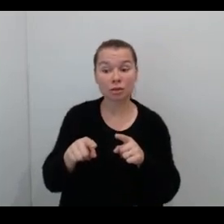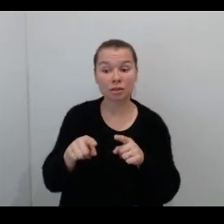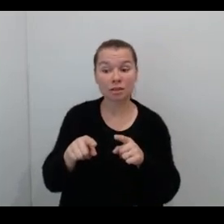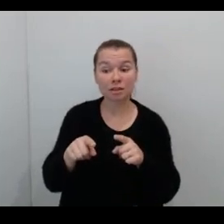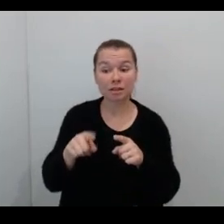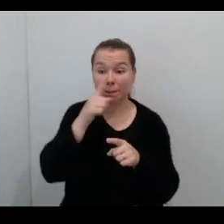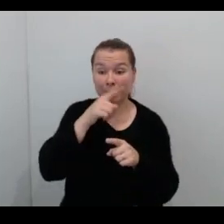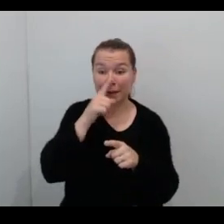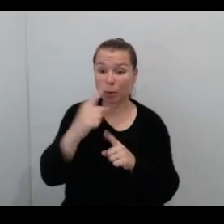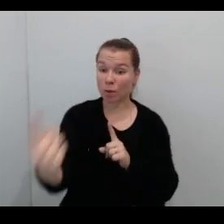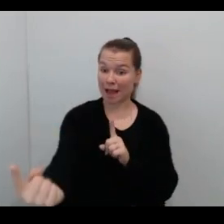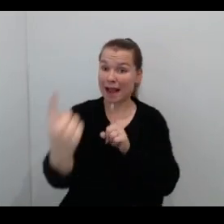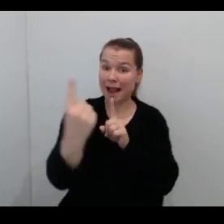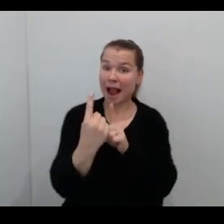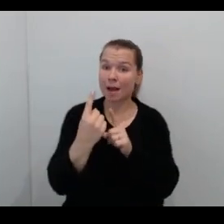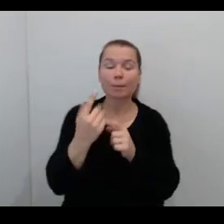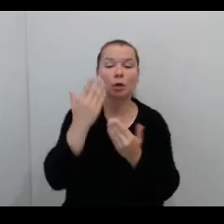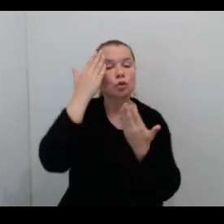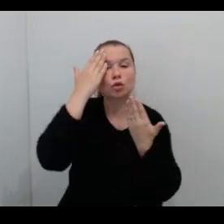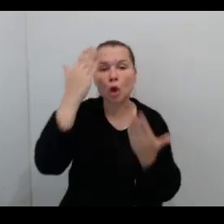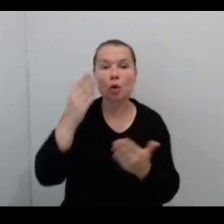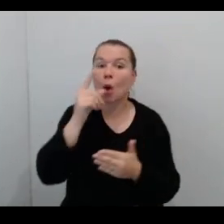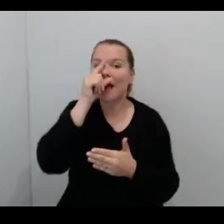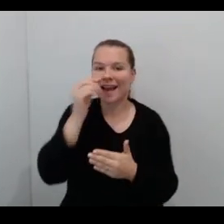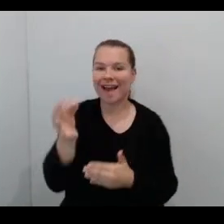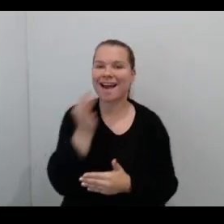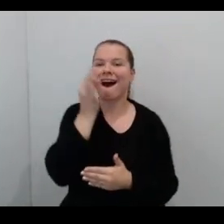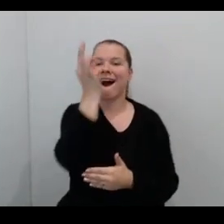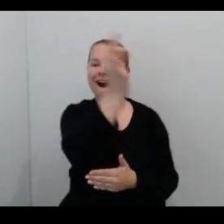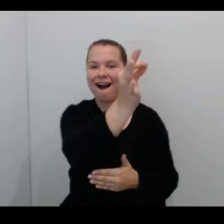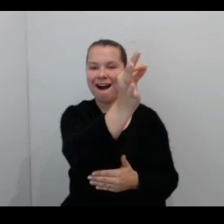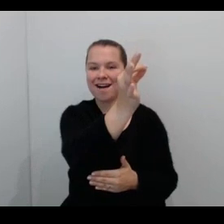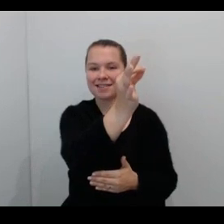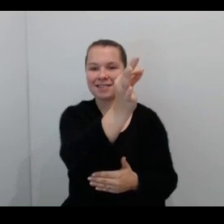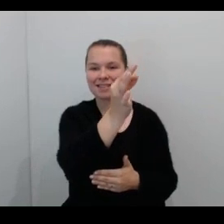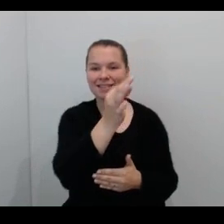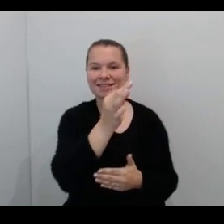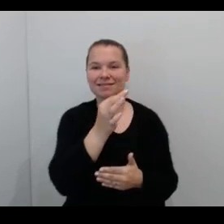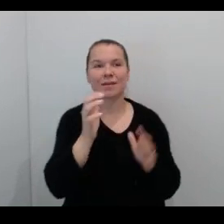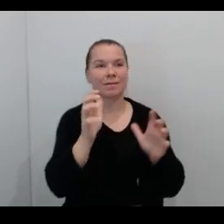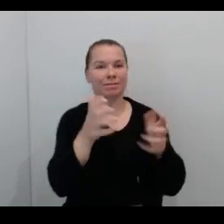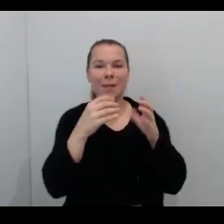kind of assistance from their lenders and they would just be struggling.